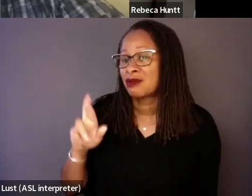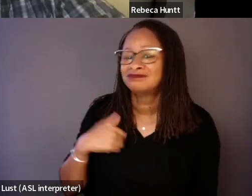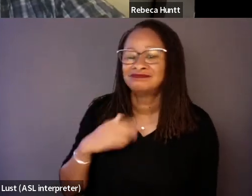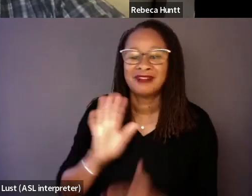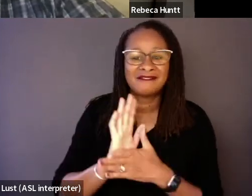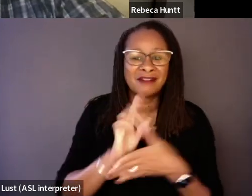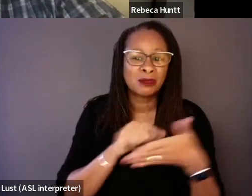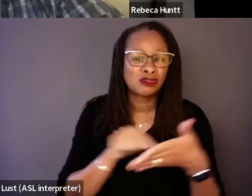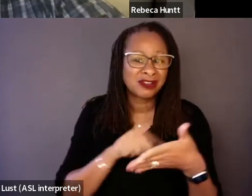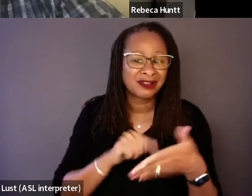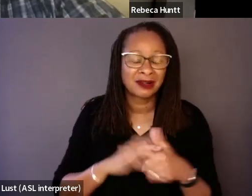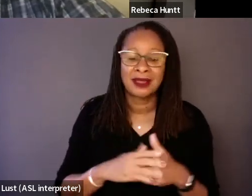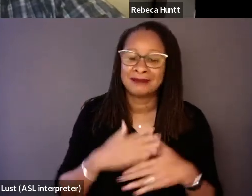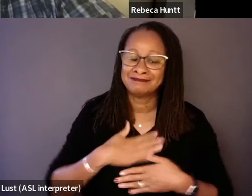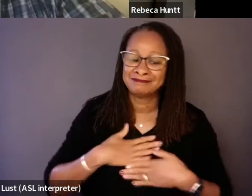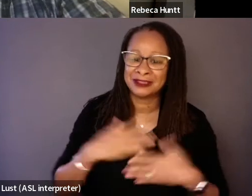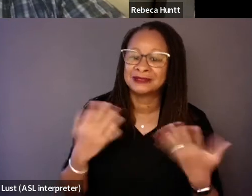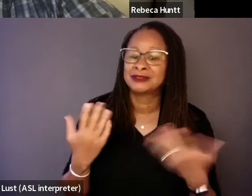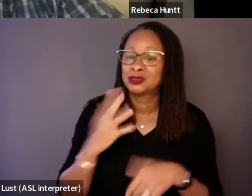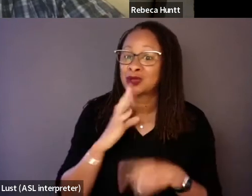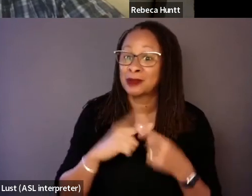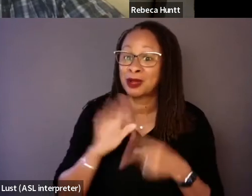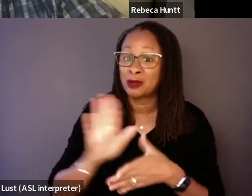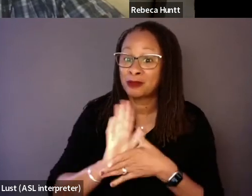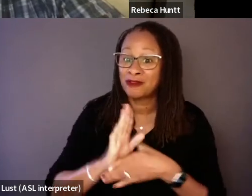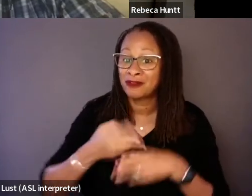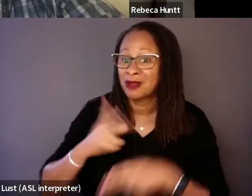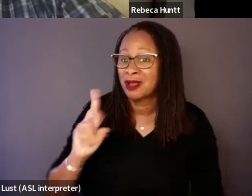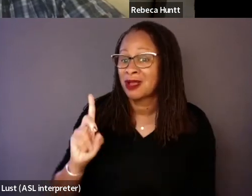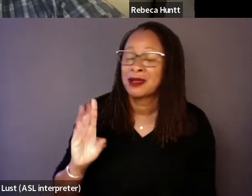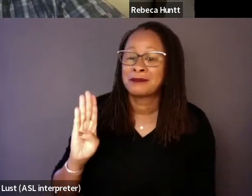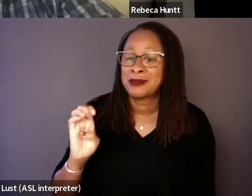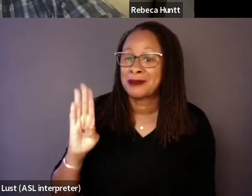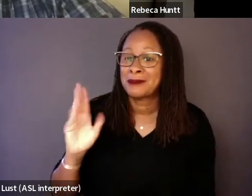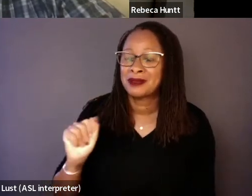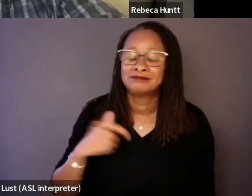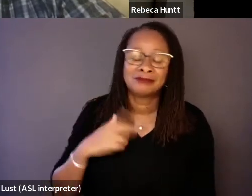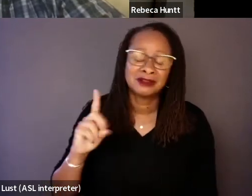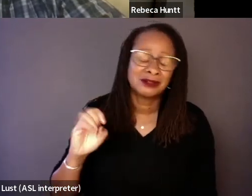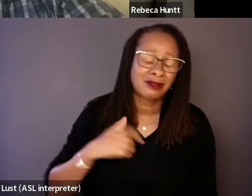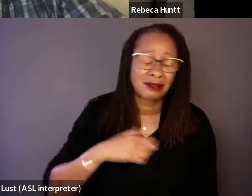I'm from critic and I'm very pleased to be here today with Rebecca Huntt to talk about BEBA, a documentary that I absolutely love and that I'm excited to learn more about.